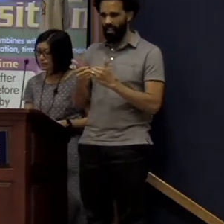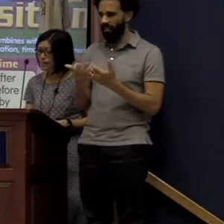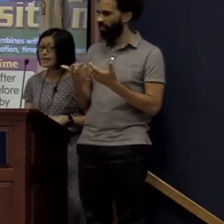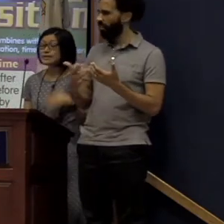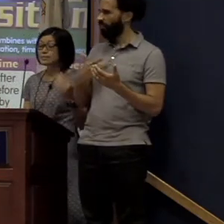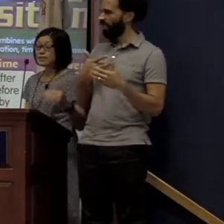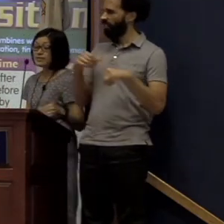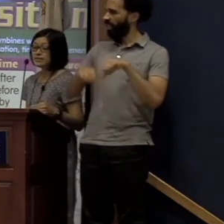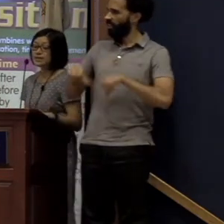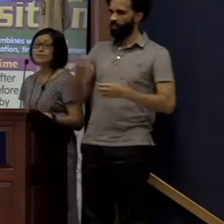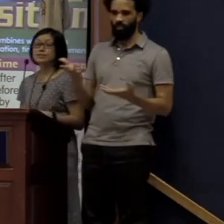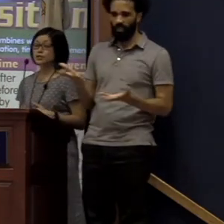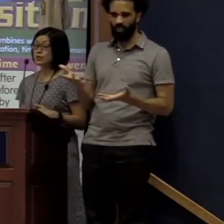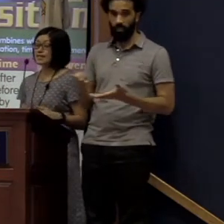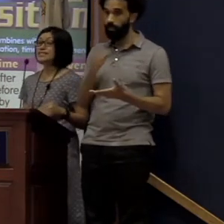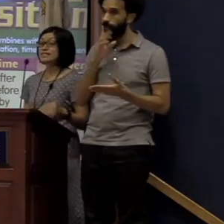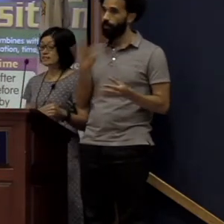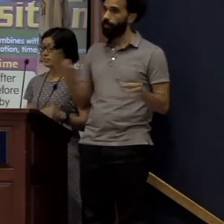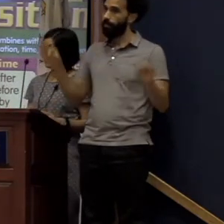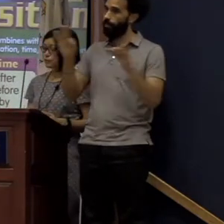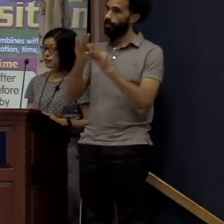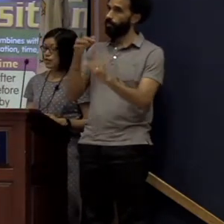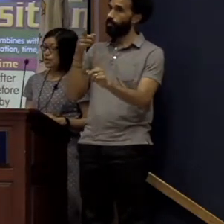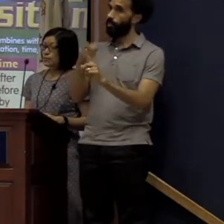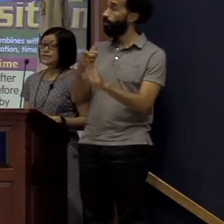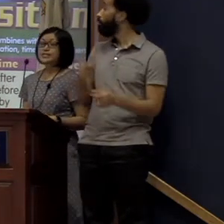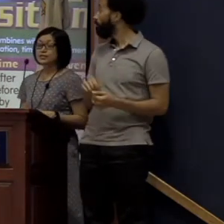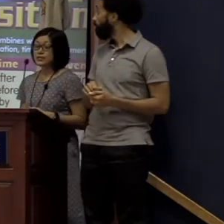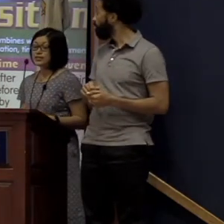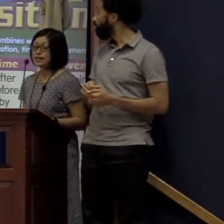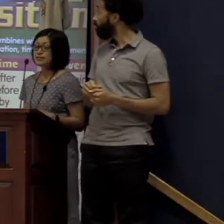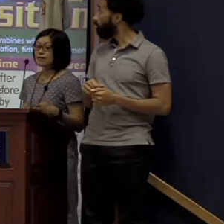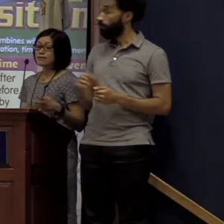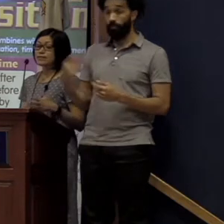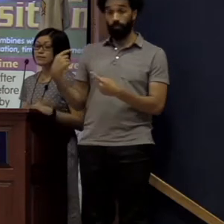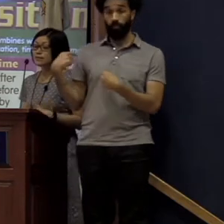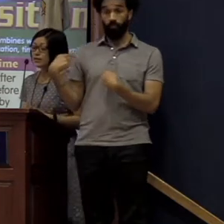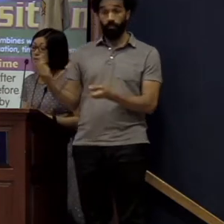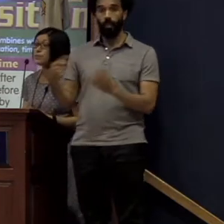the previous examples showcase citizen youth we see that doing science grounded in community with